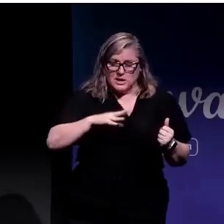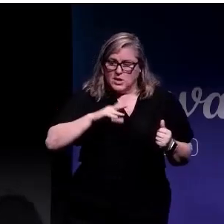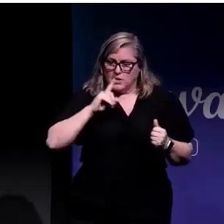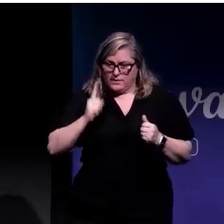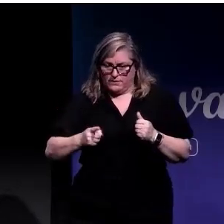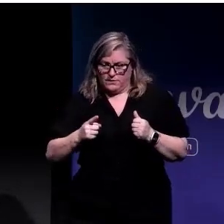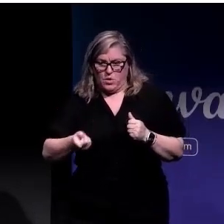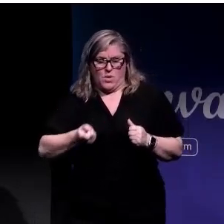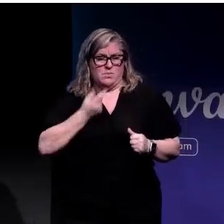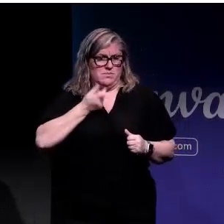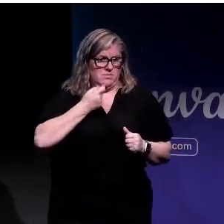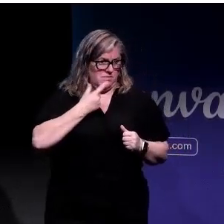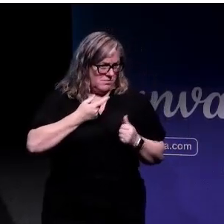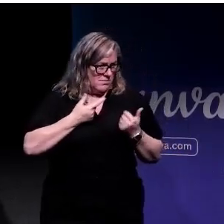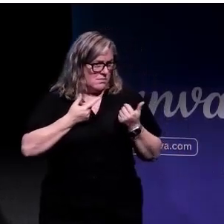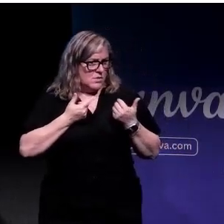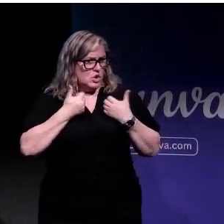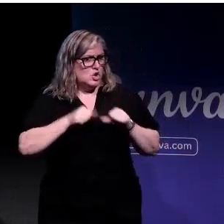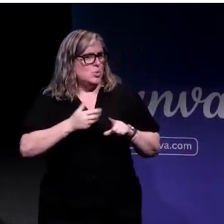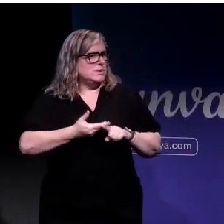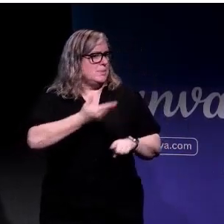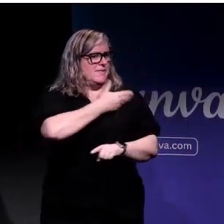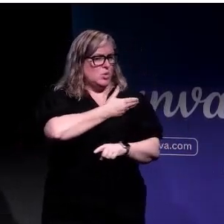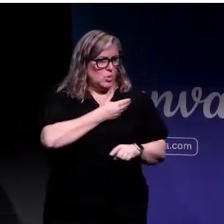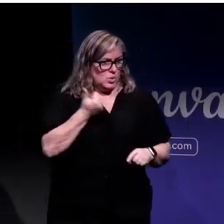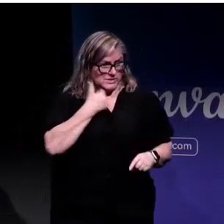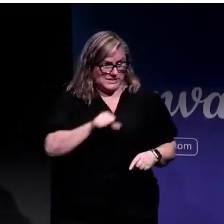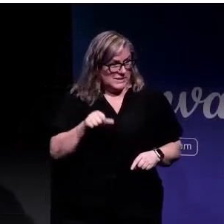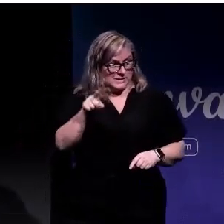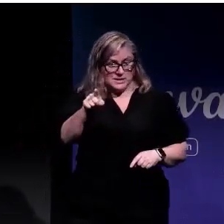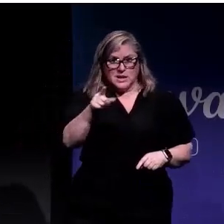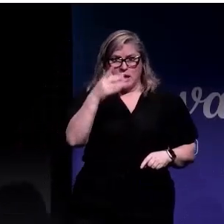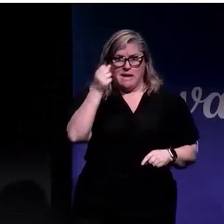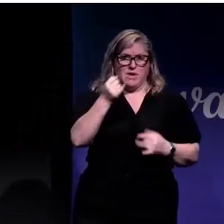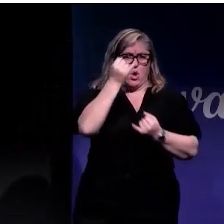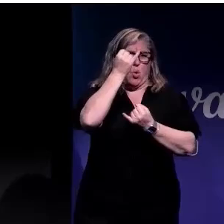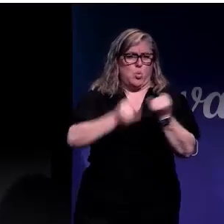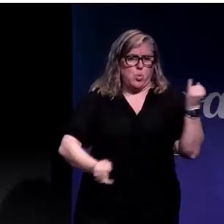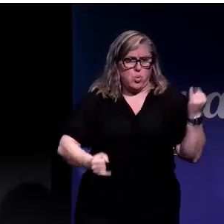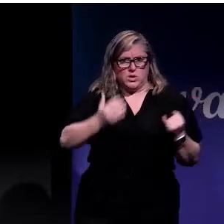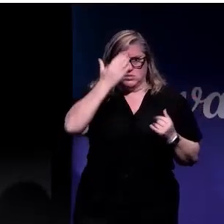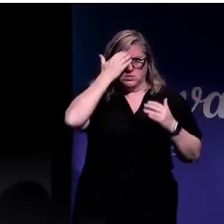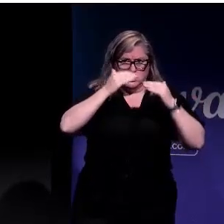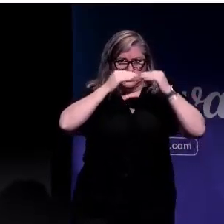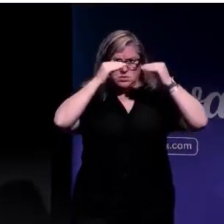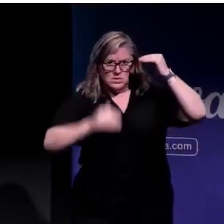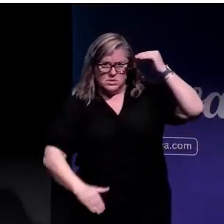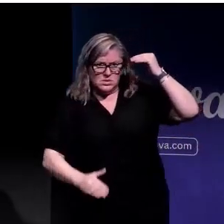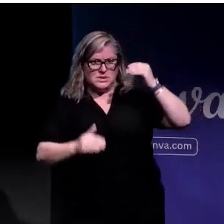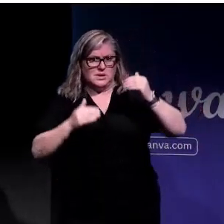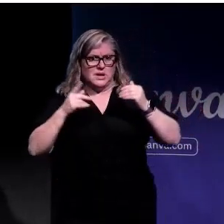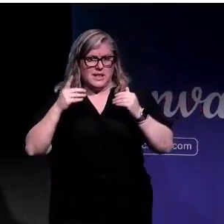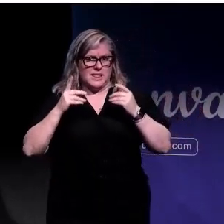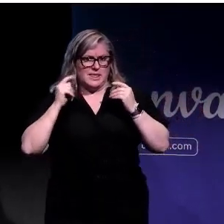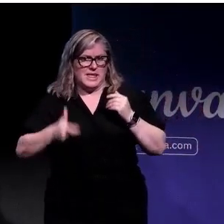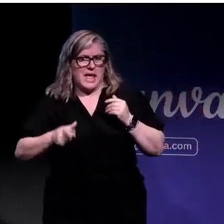so not even in active use, they can actually have worse cognitive deficits than those who are in active use.